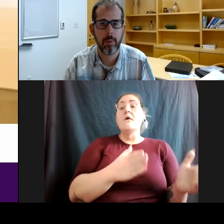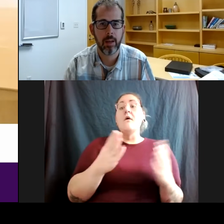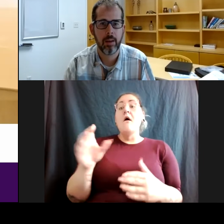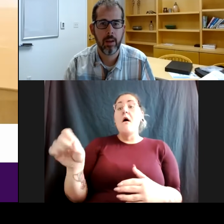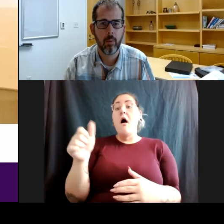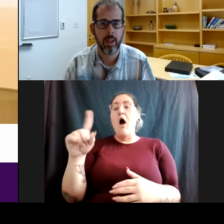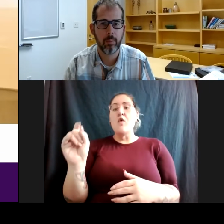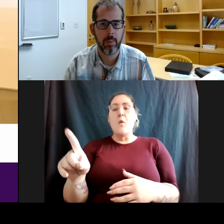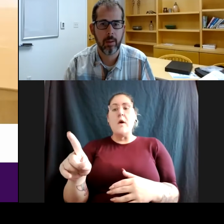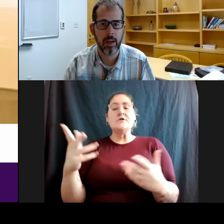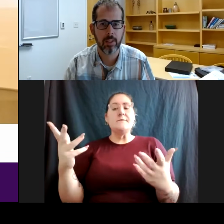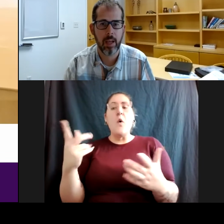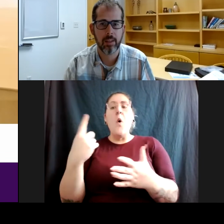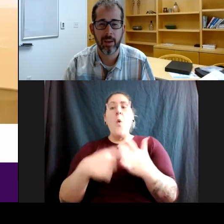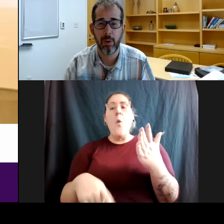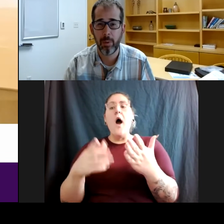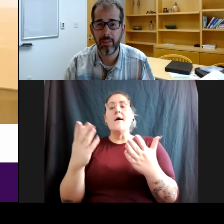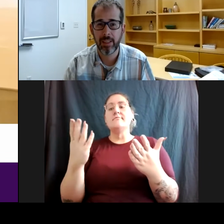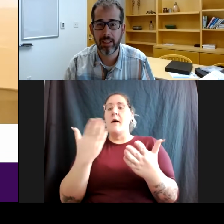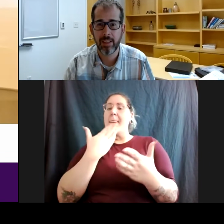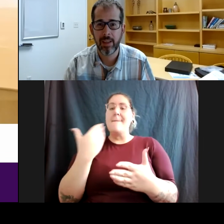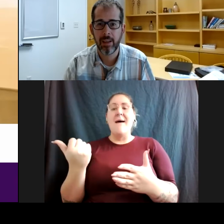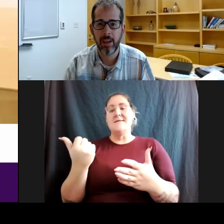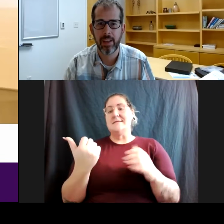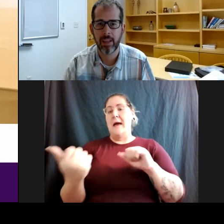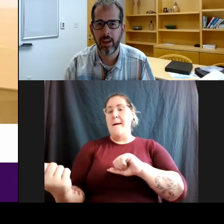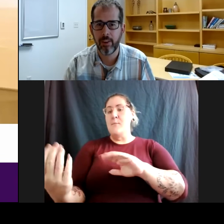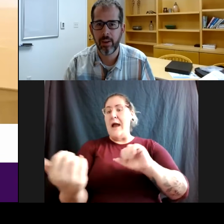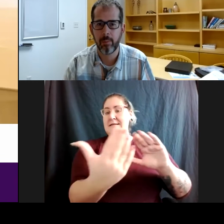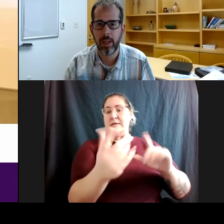in mind while implementing mouse actions on mobile devices, things like hover do not